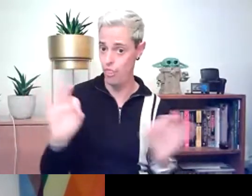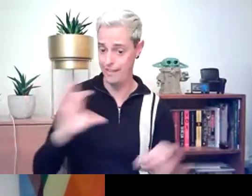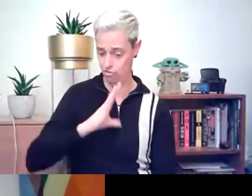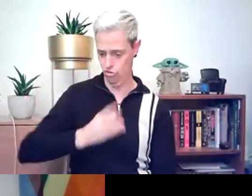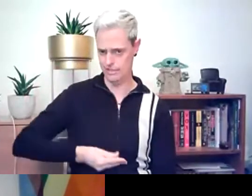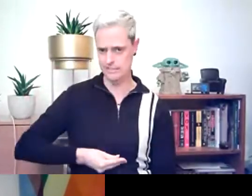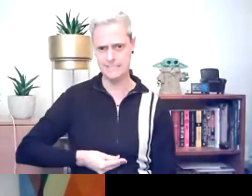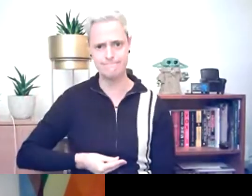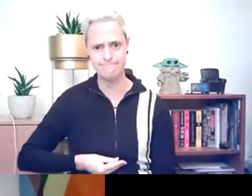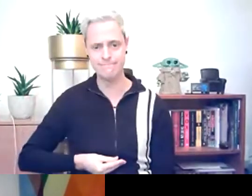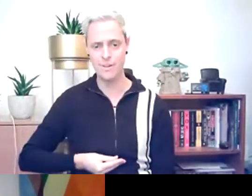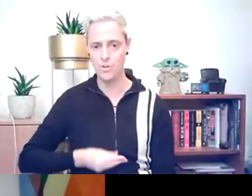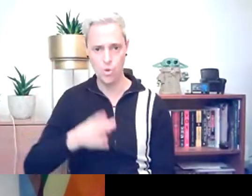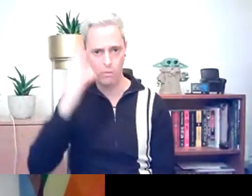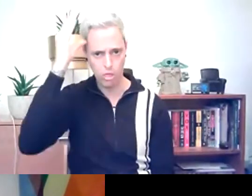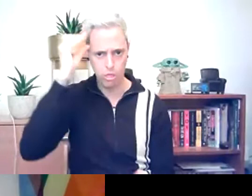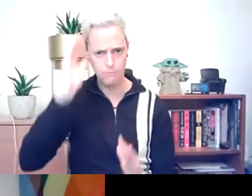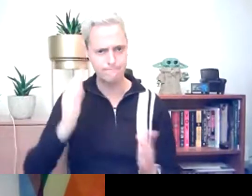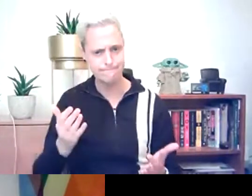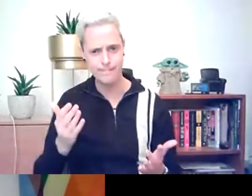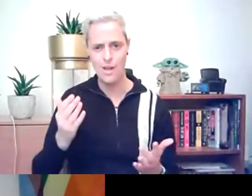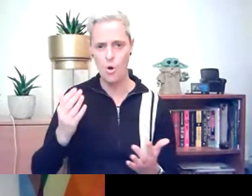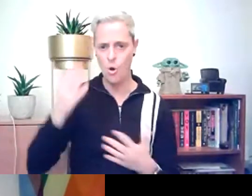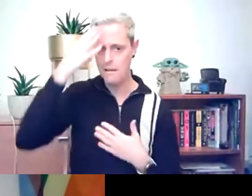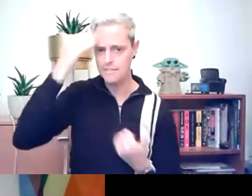18:31:43 to be trans or the different mental health complexities that are involved within